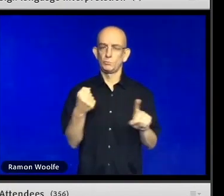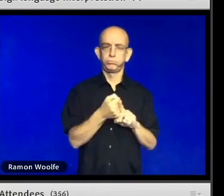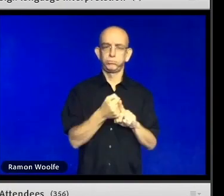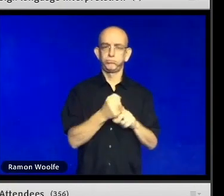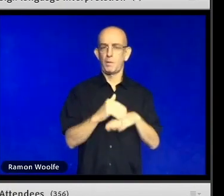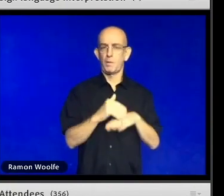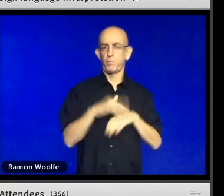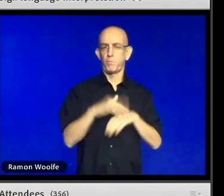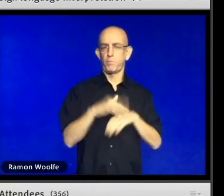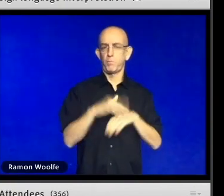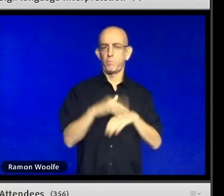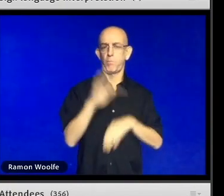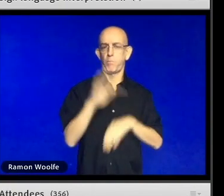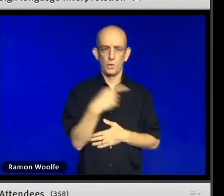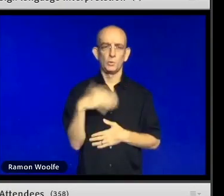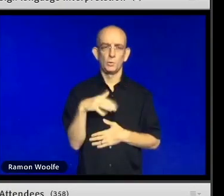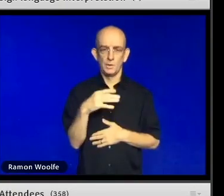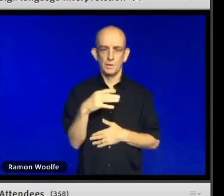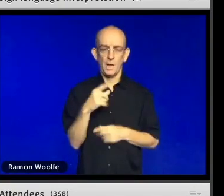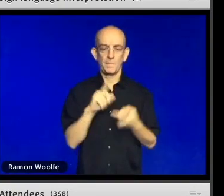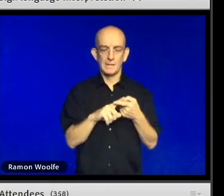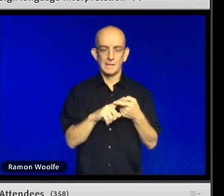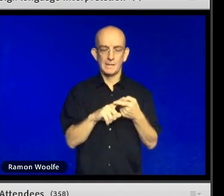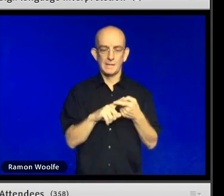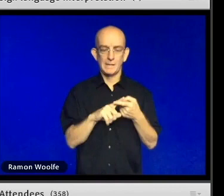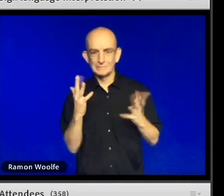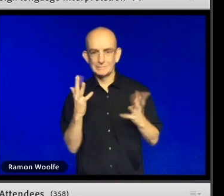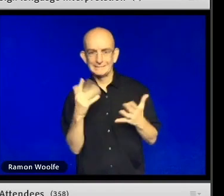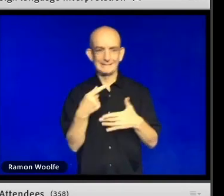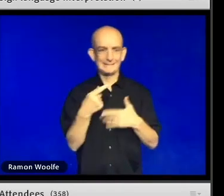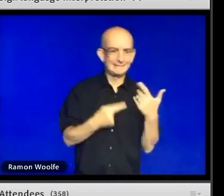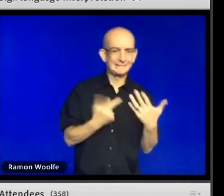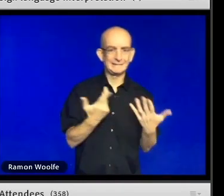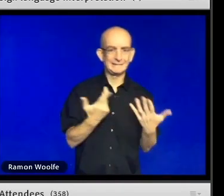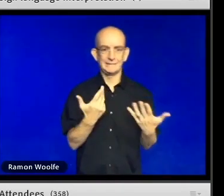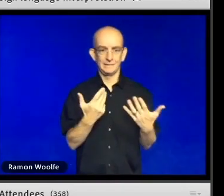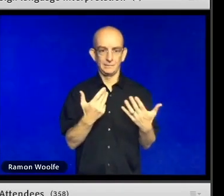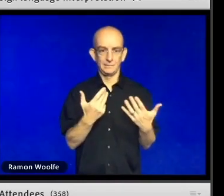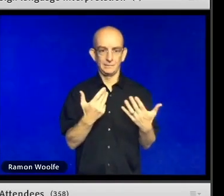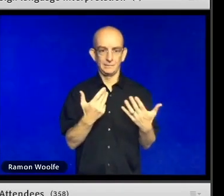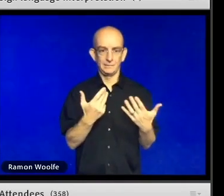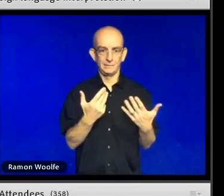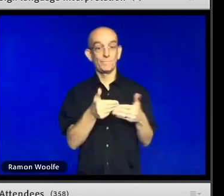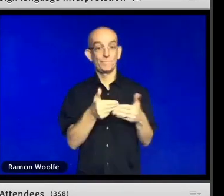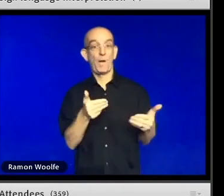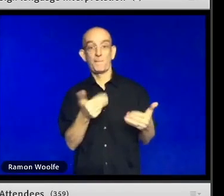contexts. In today's event, we will be looking at some of the ways in which humanitarian